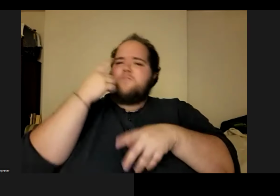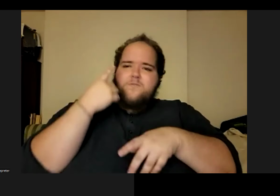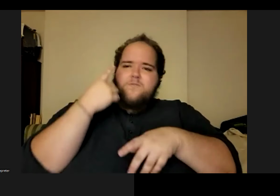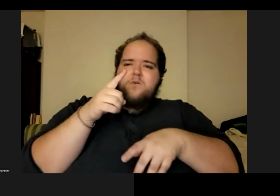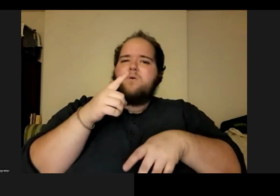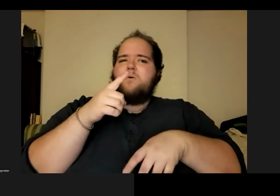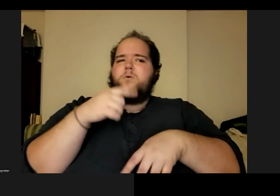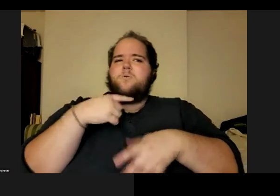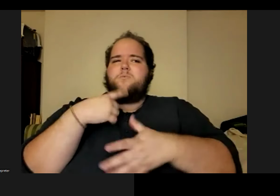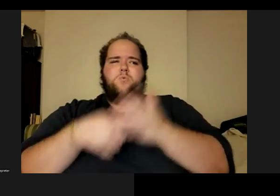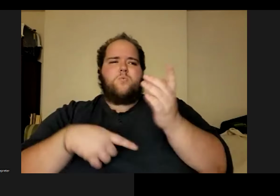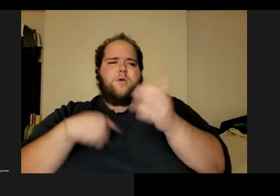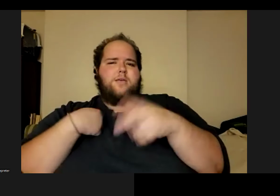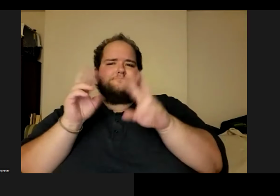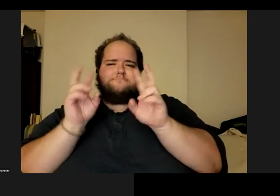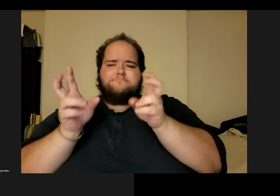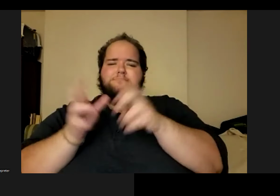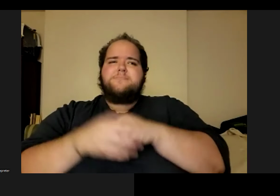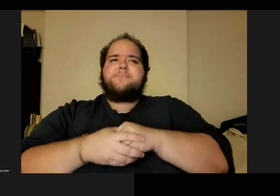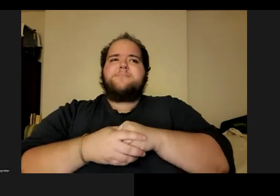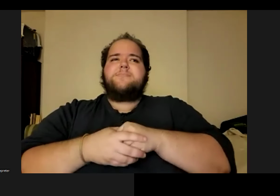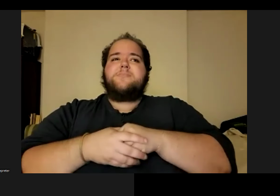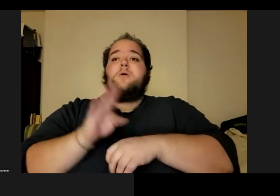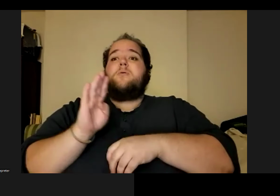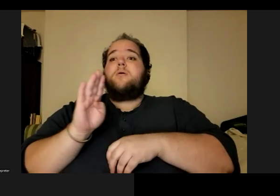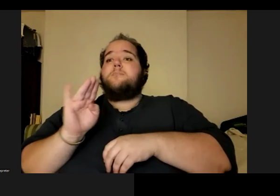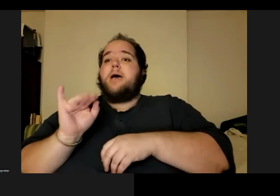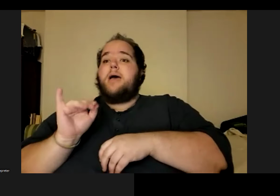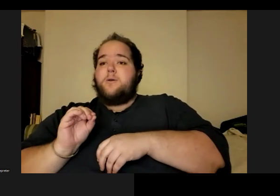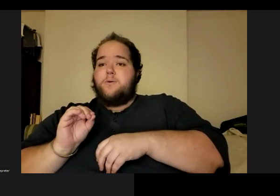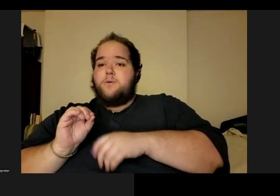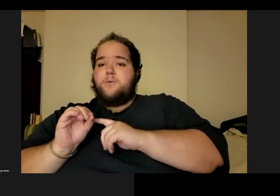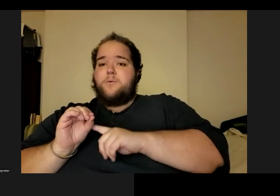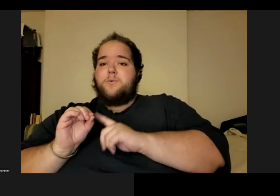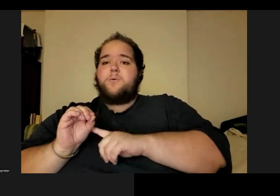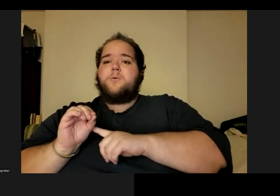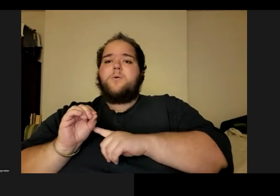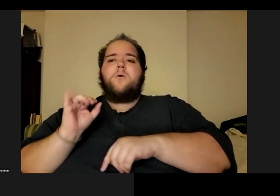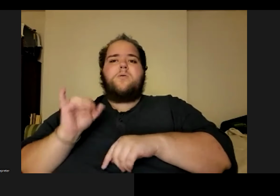So your artist bio is written in third person.